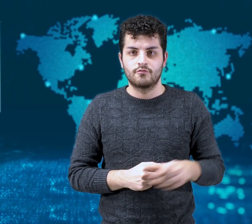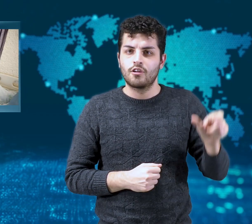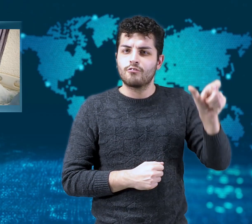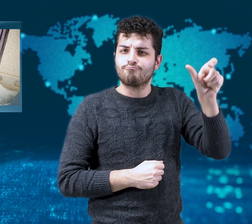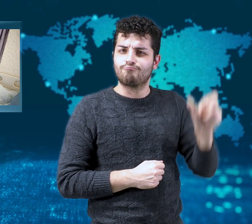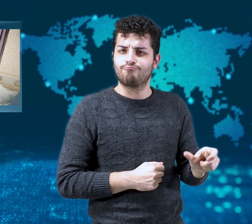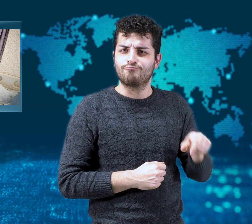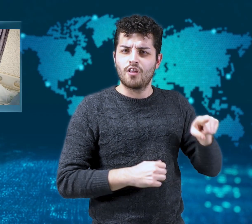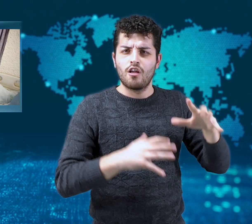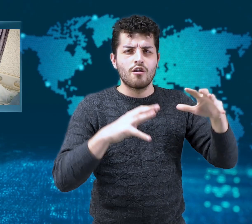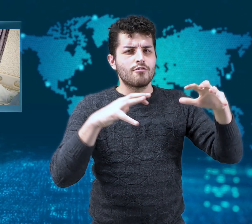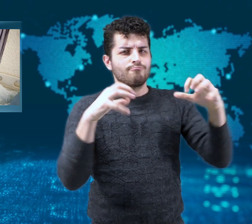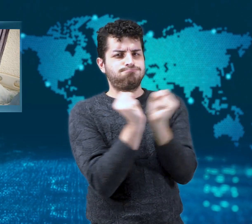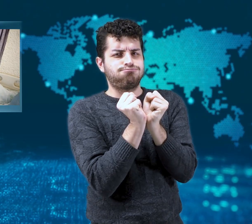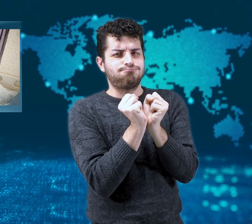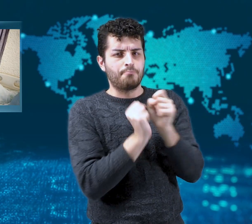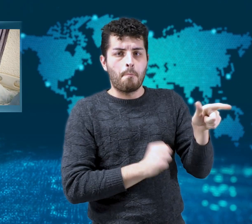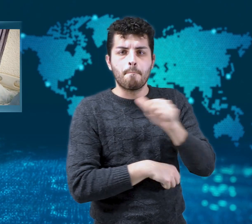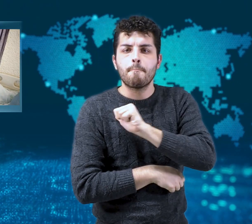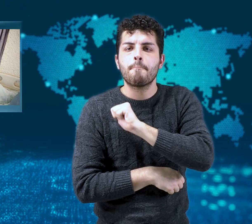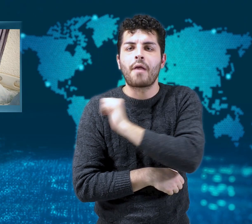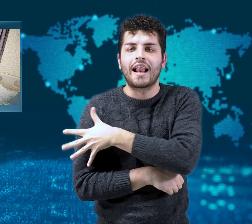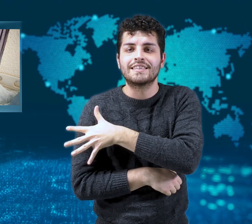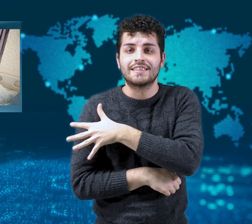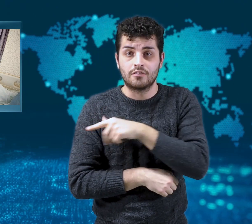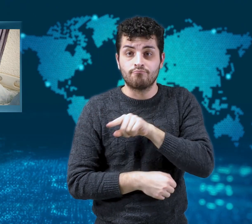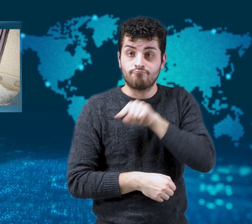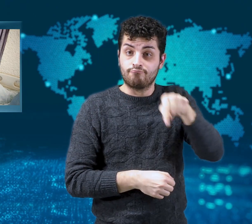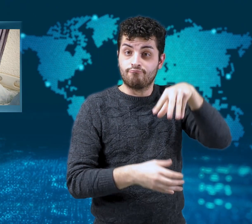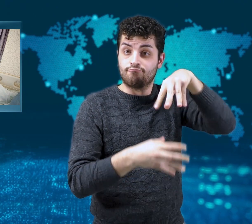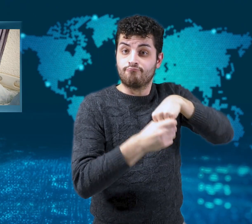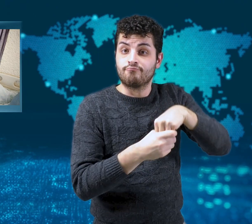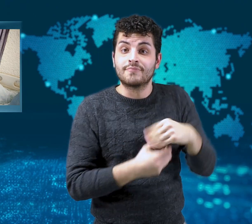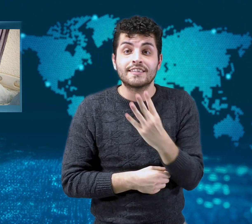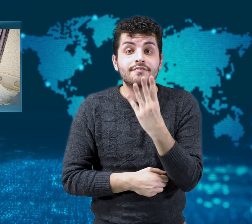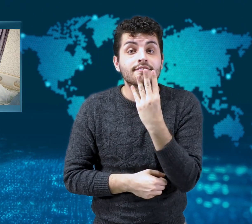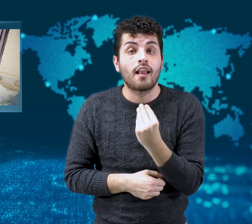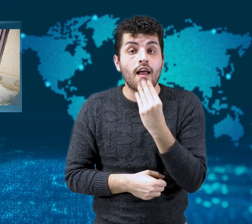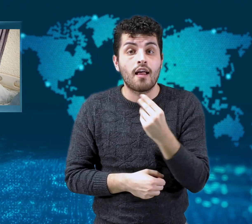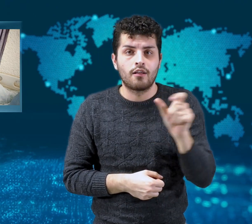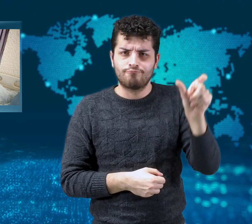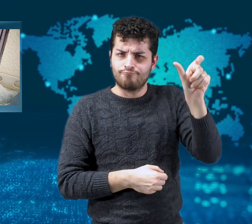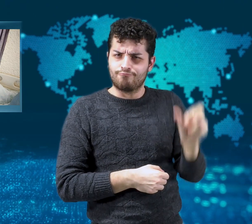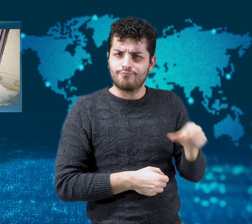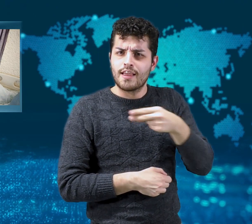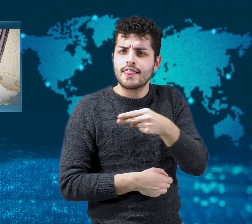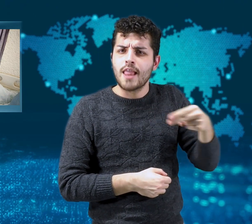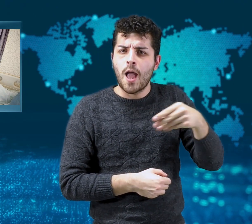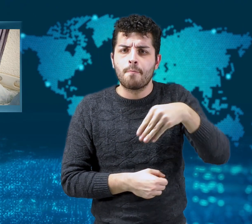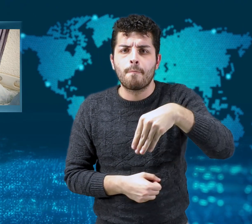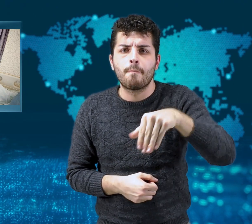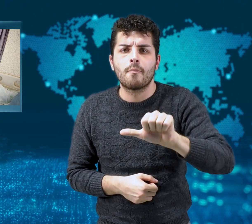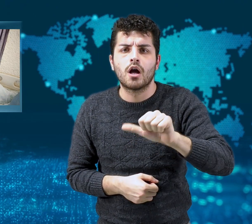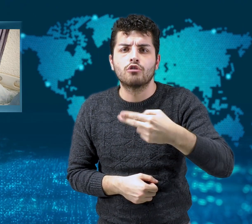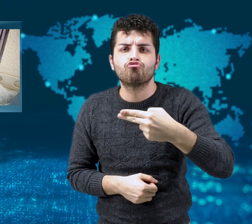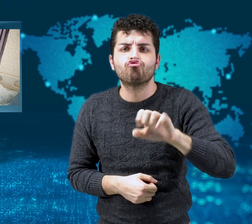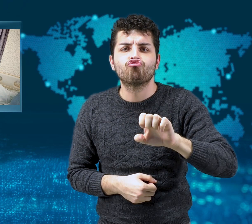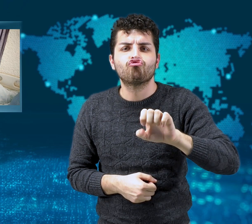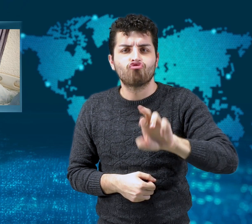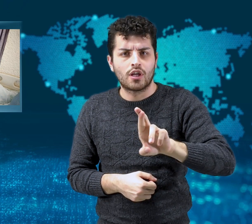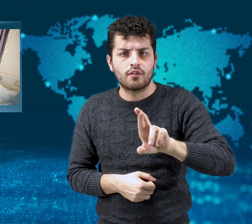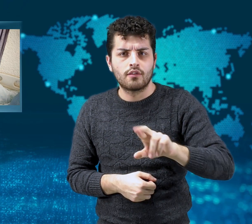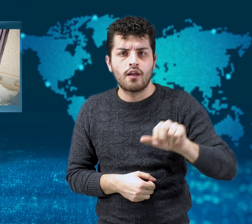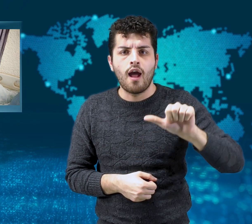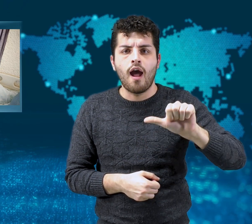[Nicola]: A Palestinian prisoner in Israel, Maher al-Akhras,